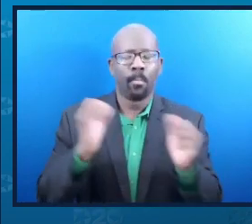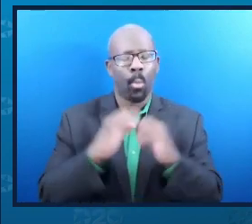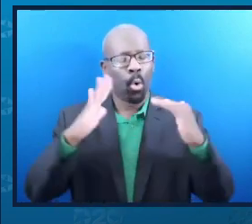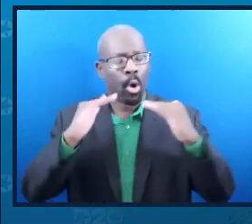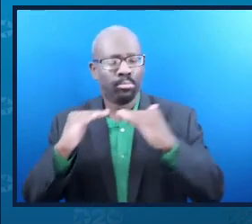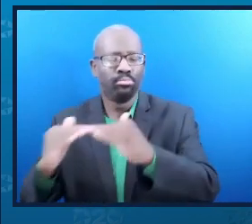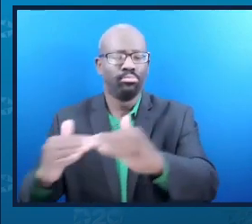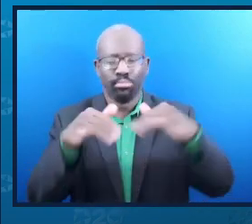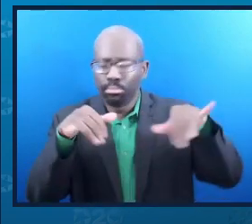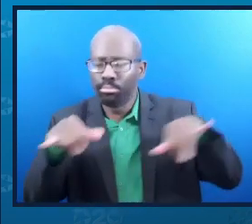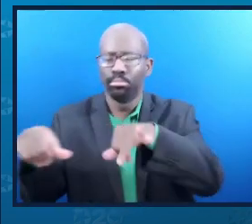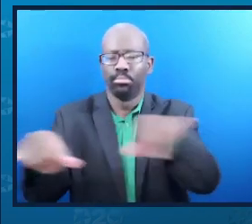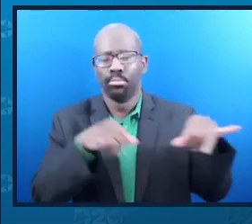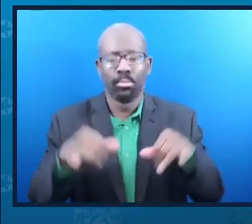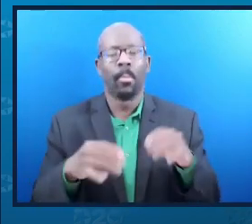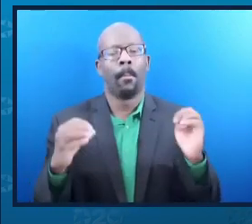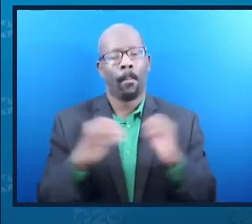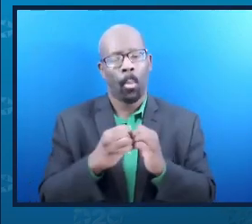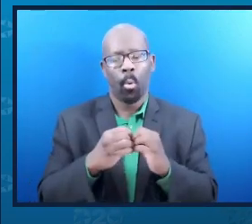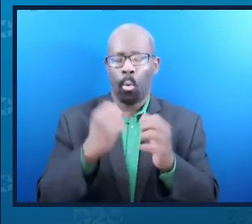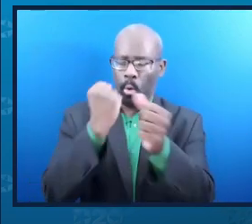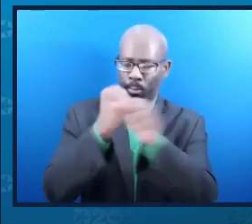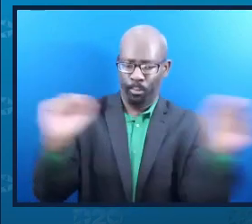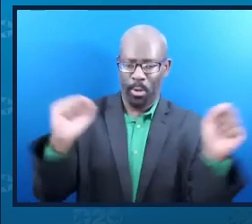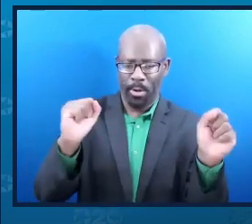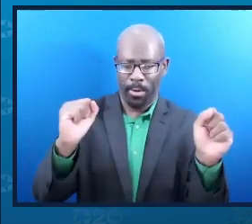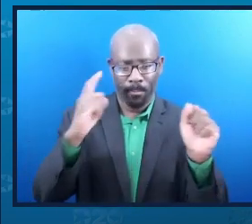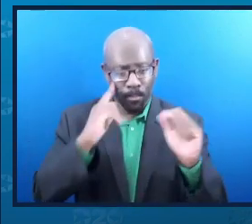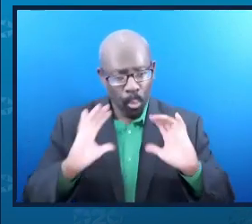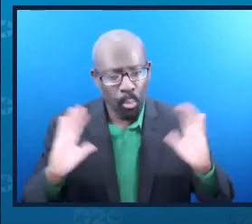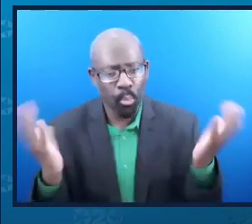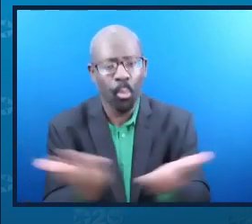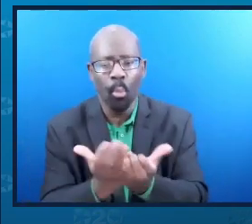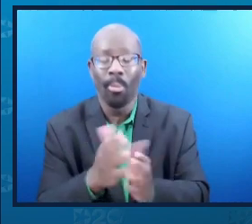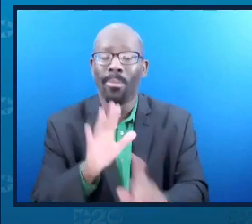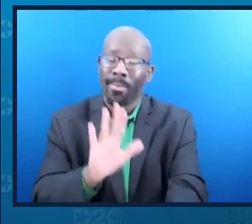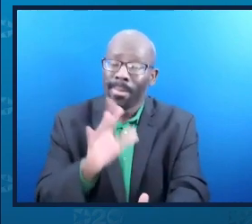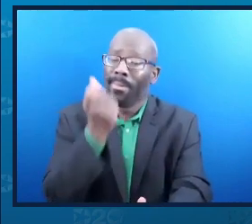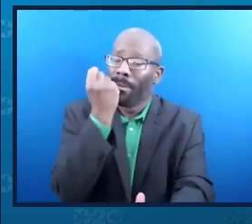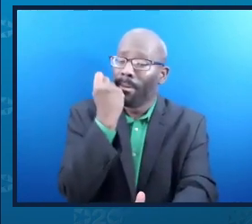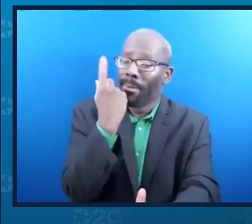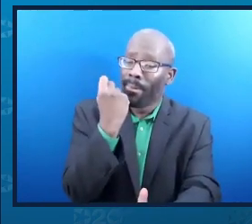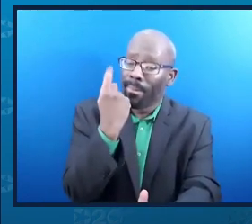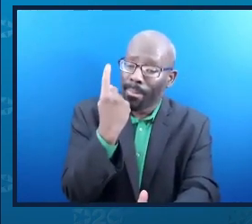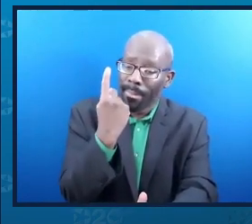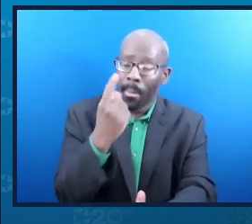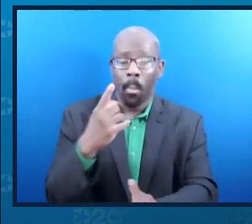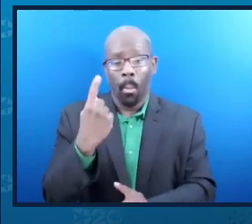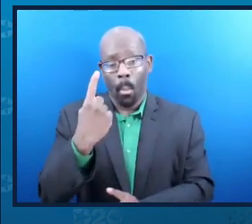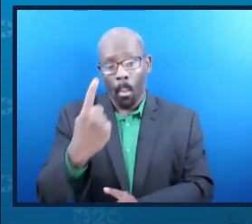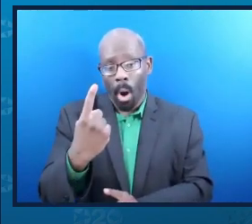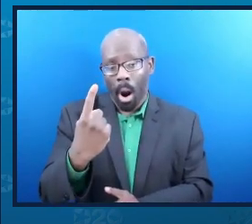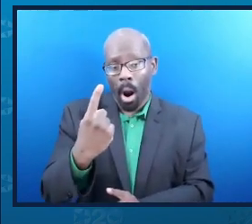AND MORE FREE.